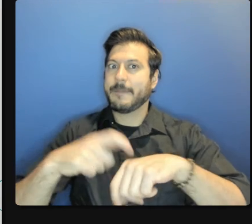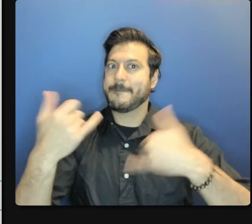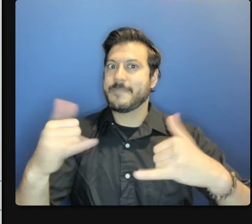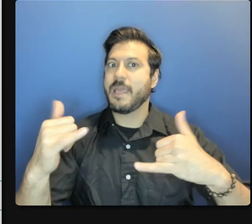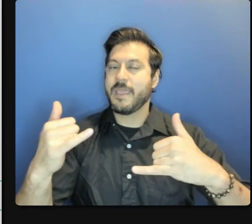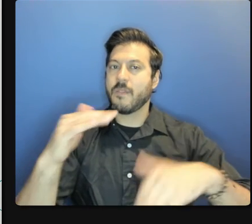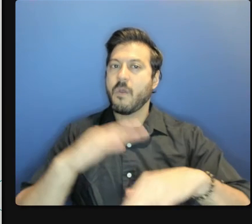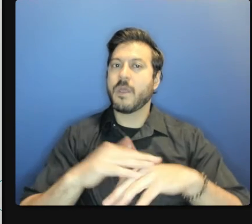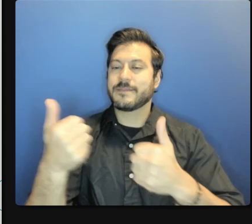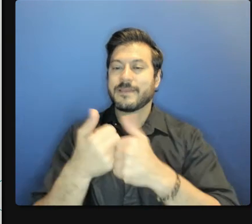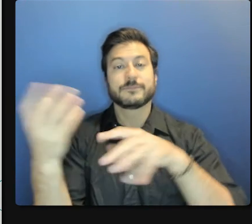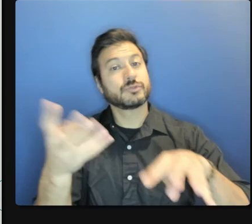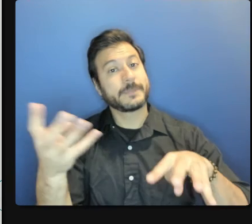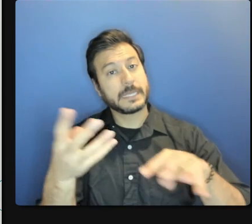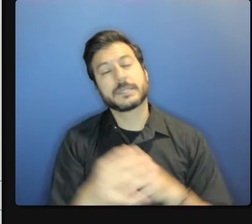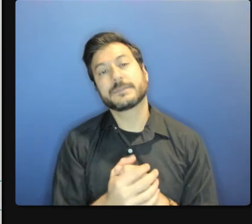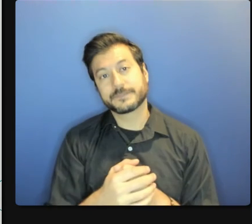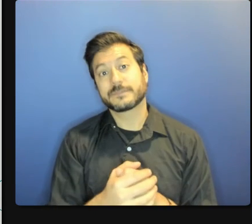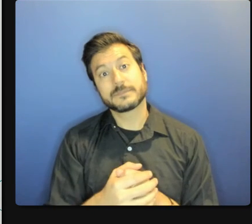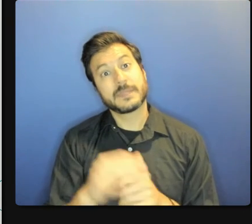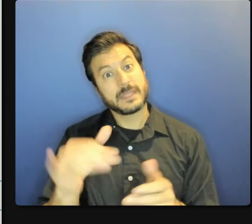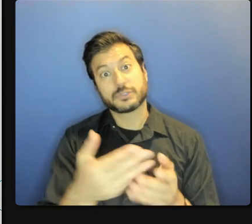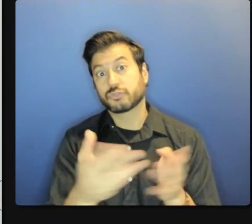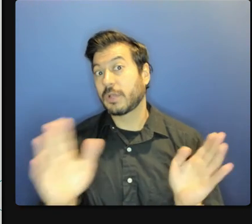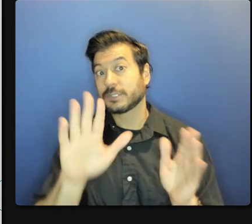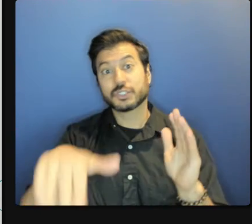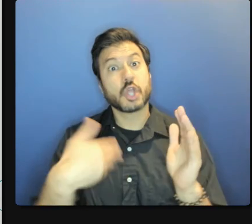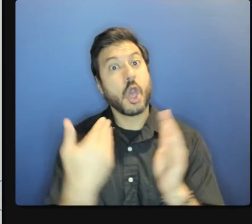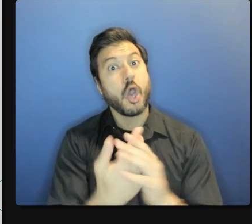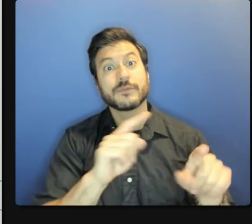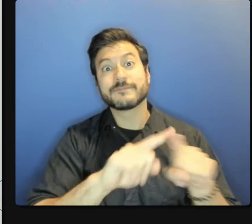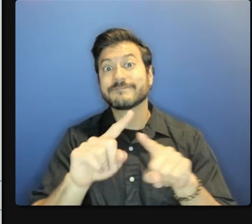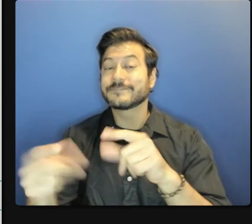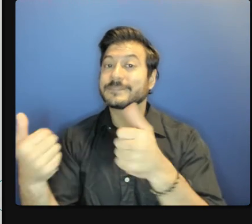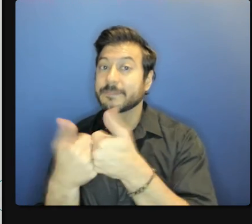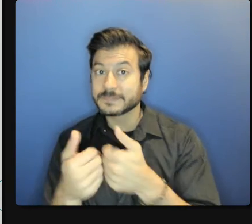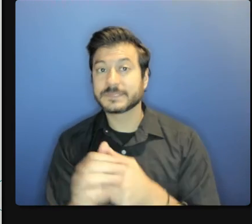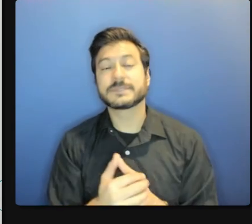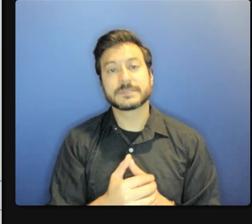in amount of time being played on game streaming. And that's across all genres of games.